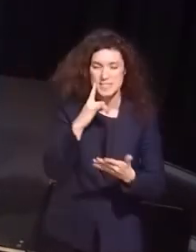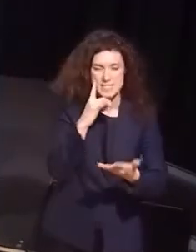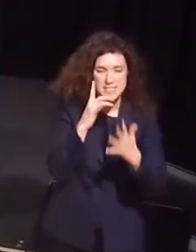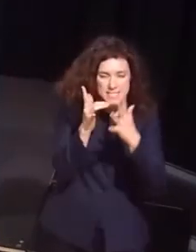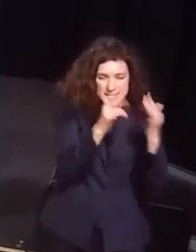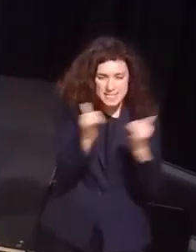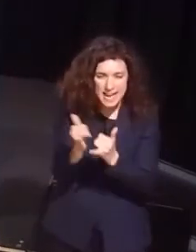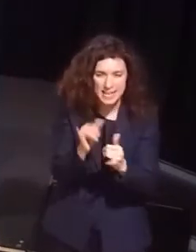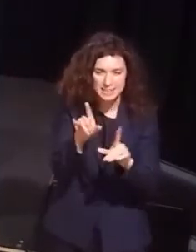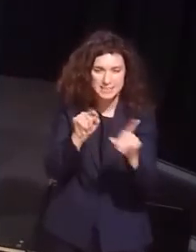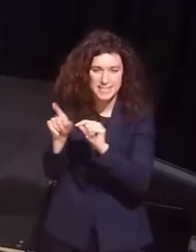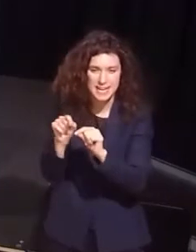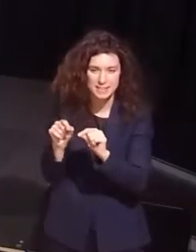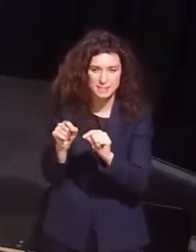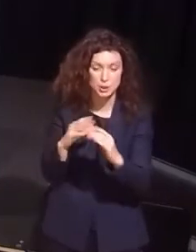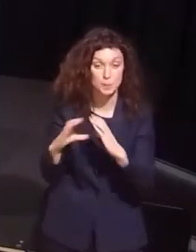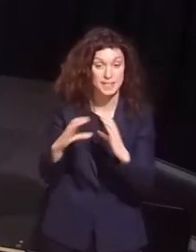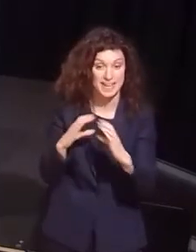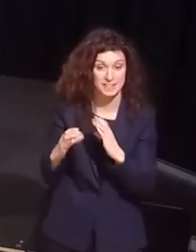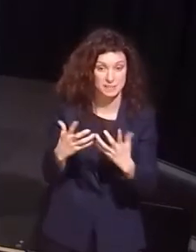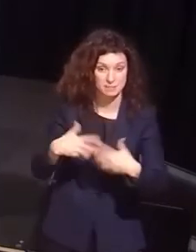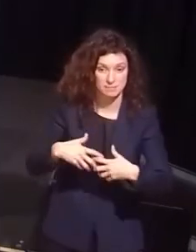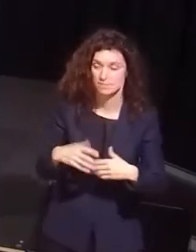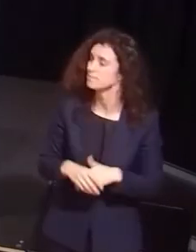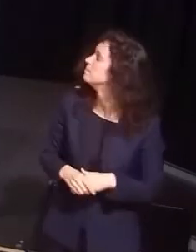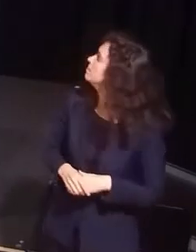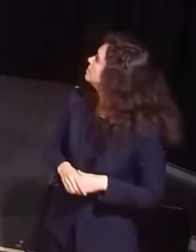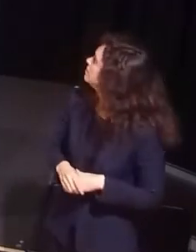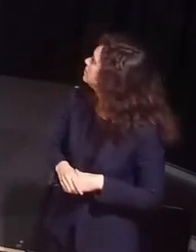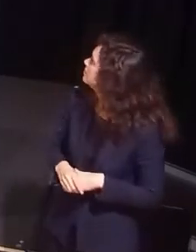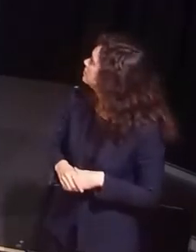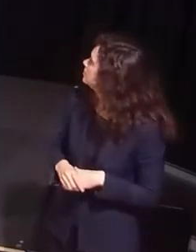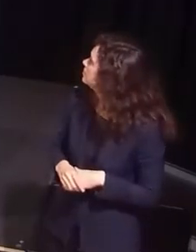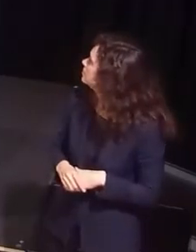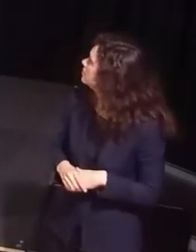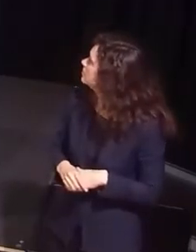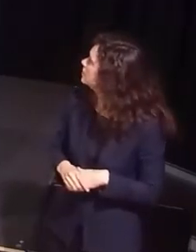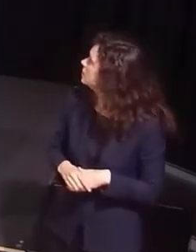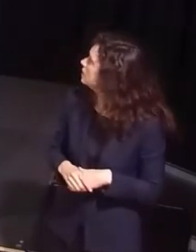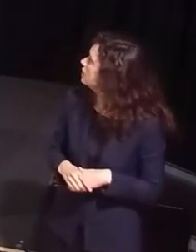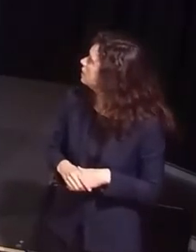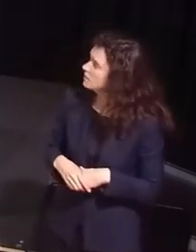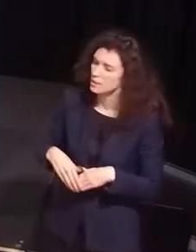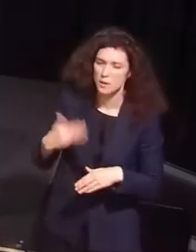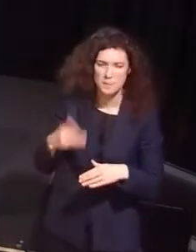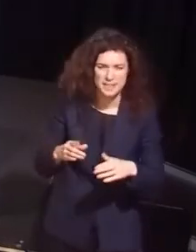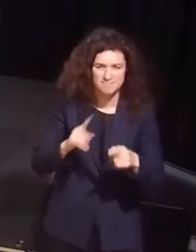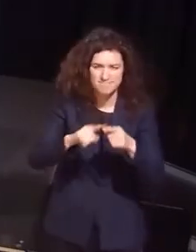This is a very early Prentke Romich, and they got involved with Blissymbols and all sorts of things for people who couldn't use